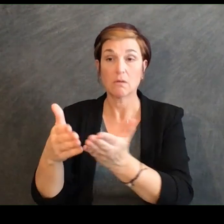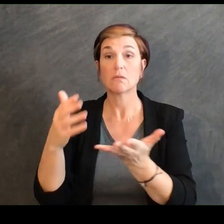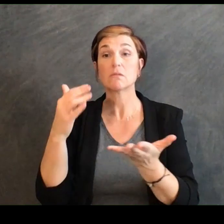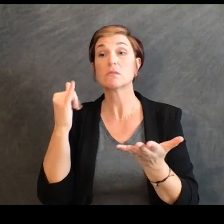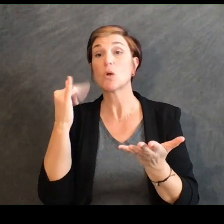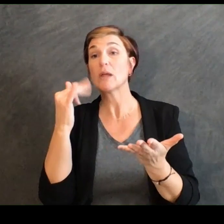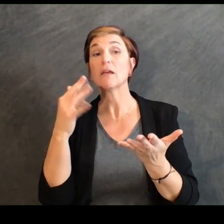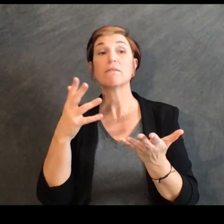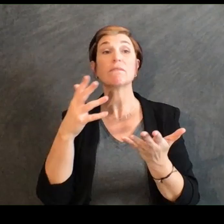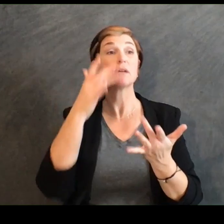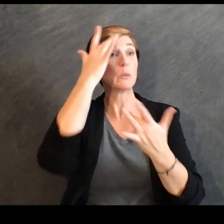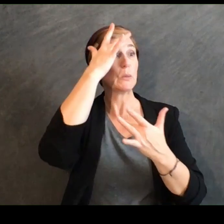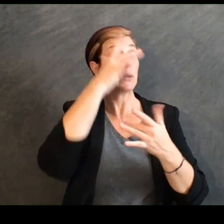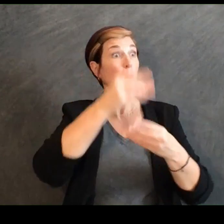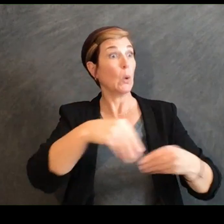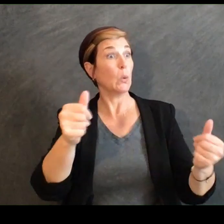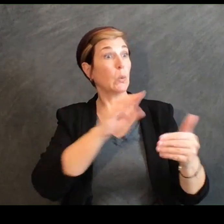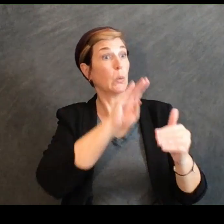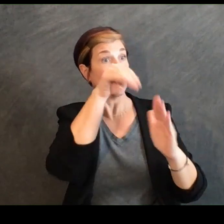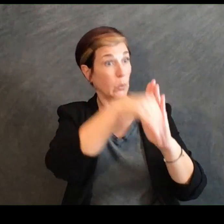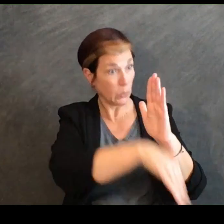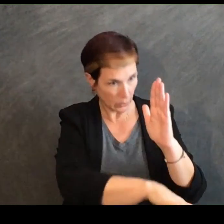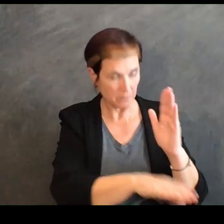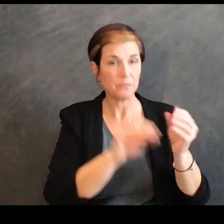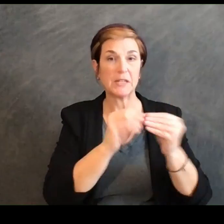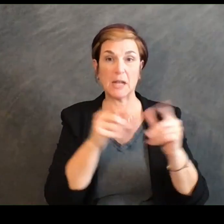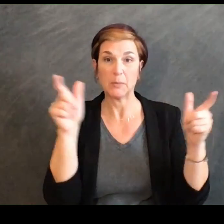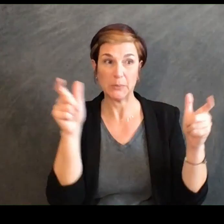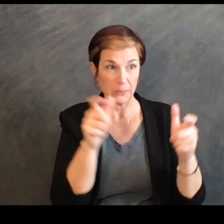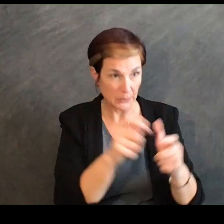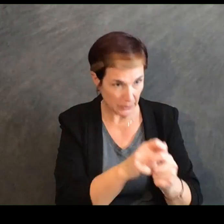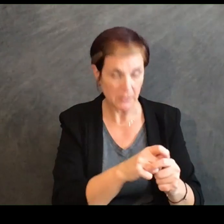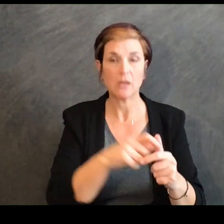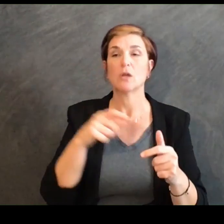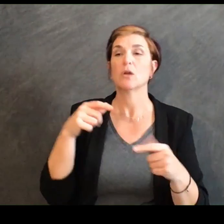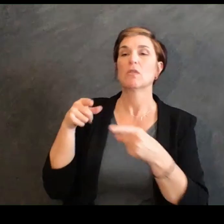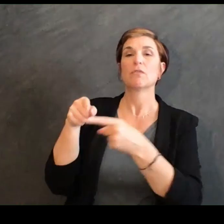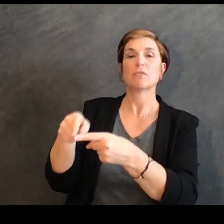that are available and for the passengers and and all of the crew that